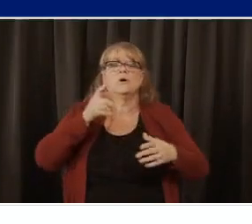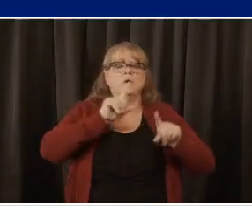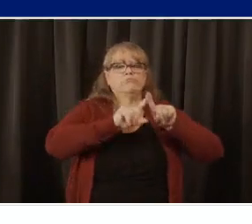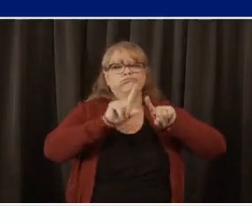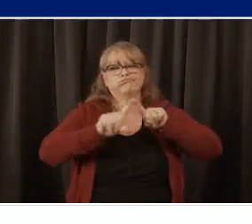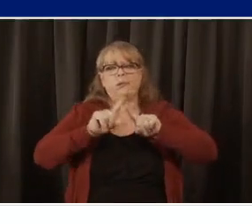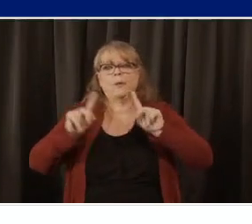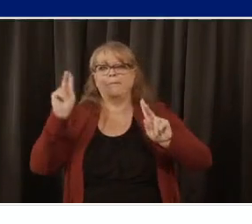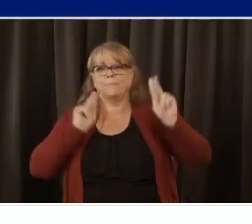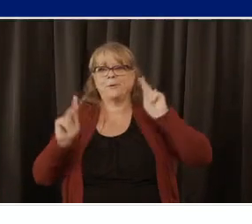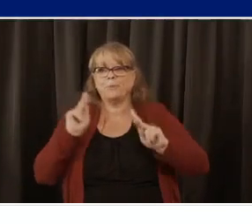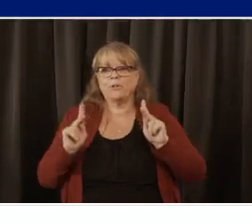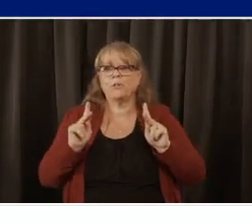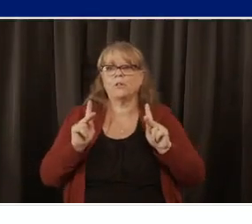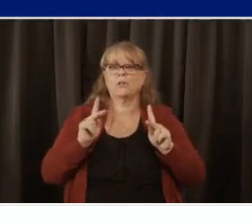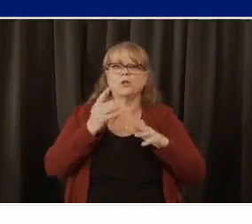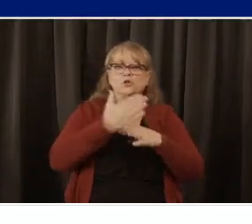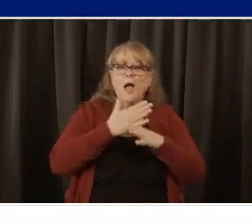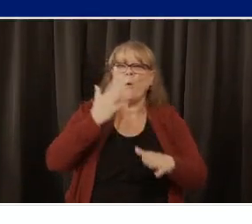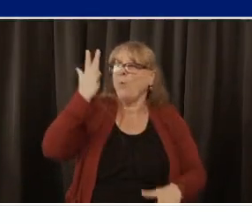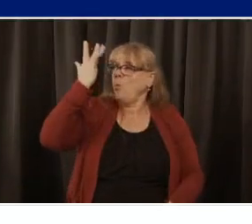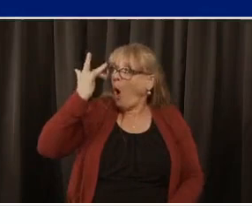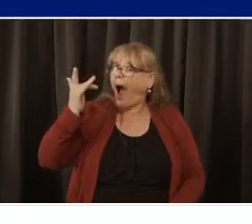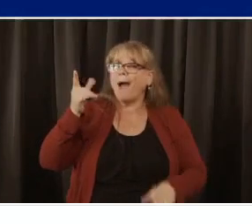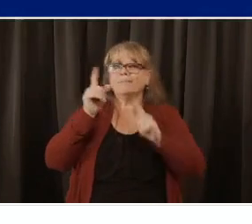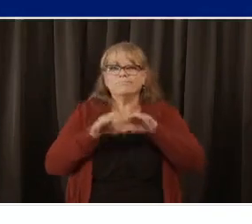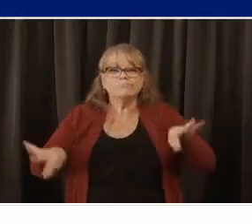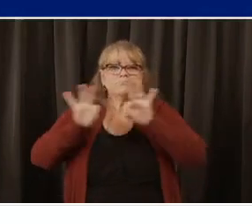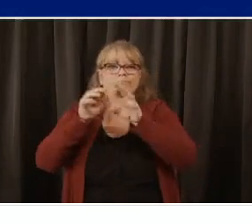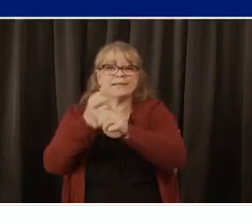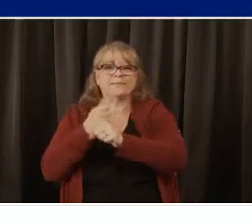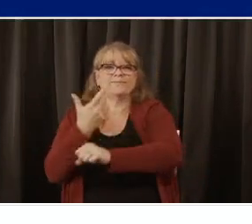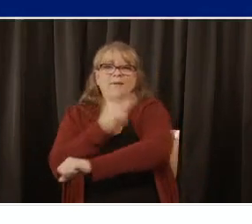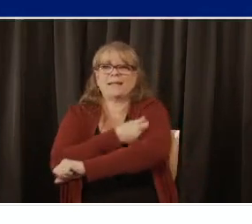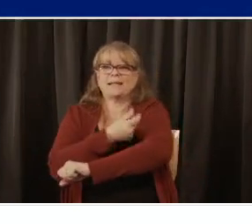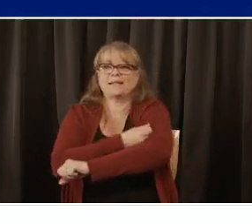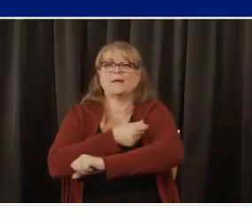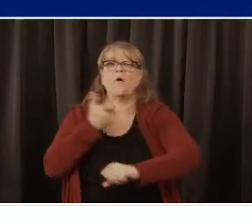you getting media that's probably the media buying the online radio, TV, social networking,